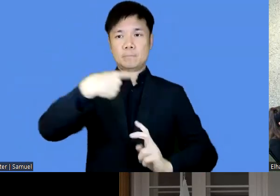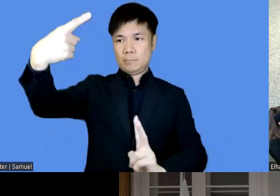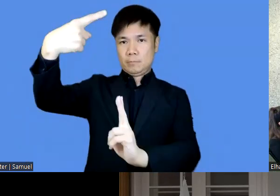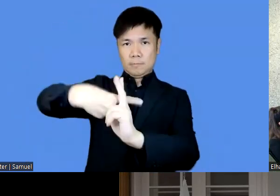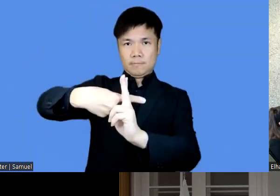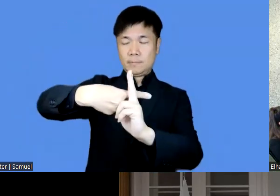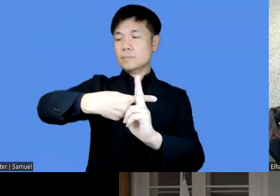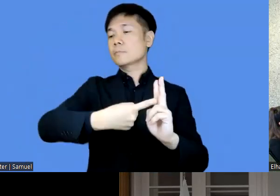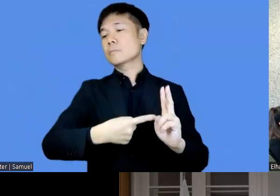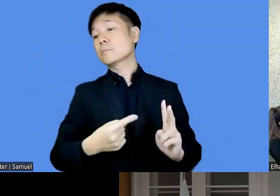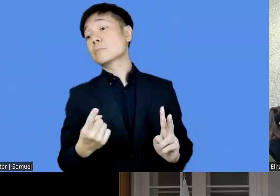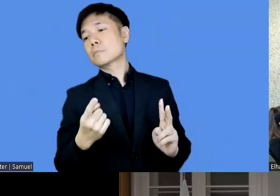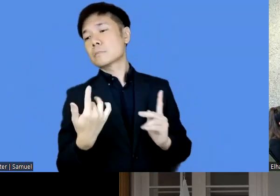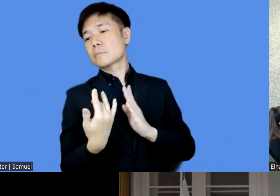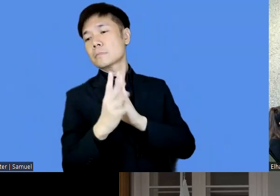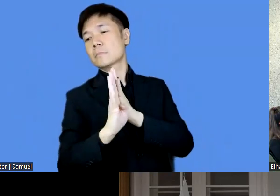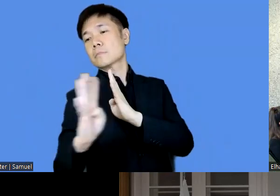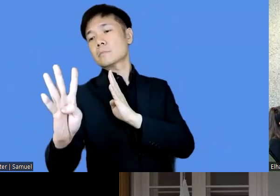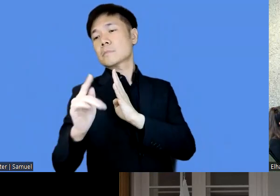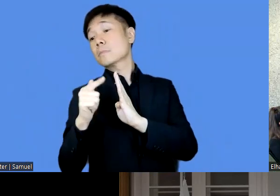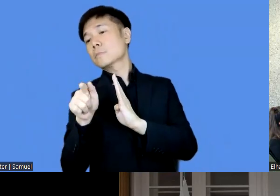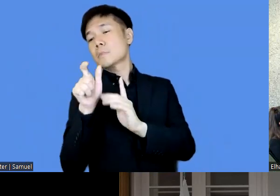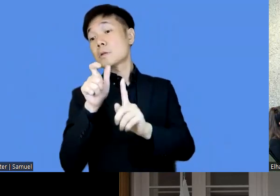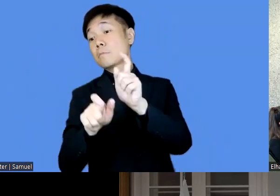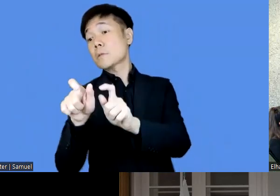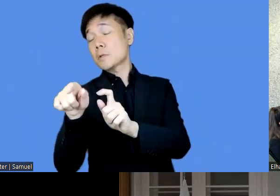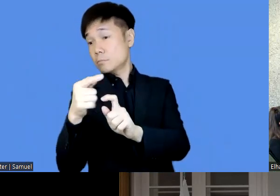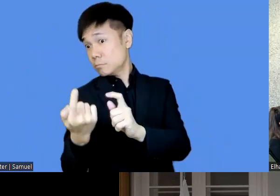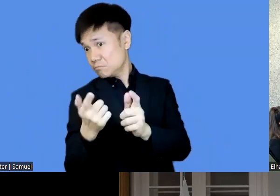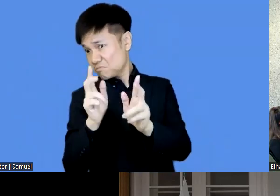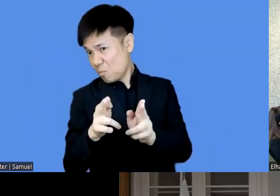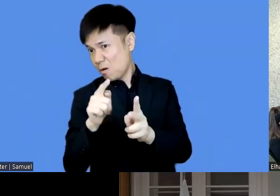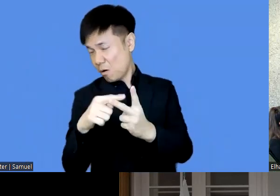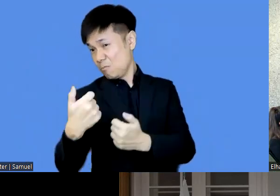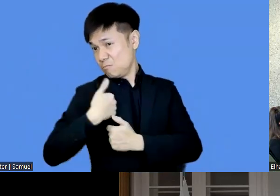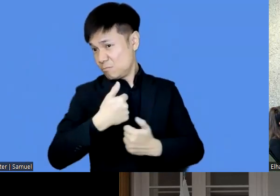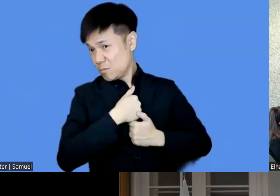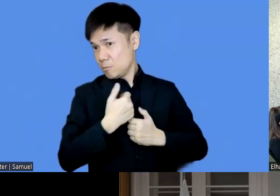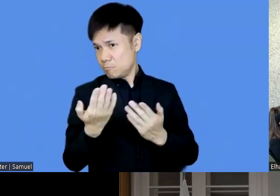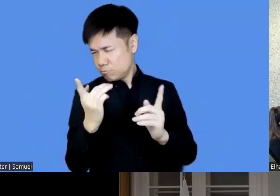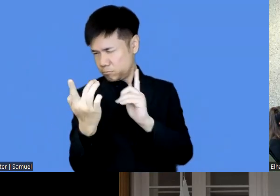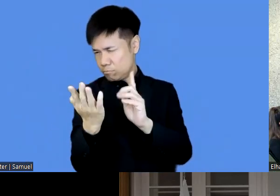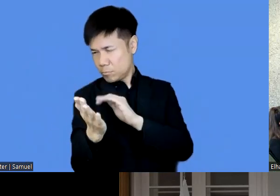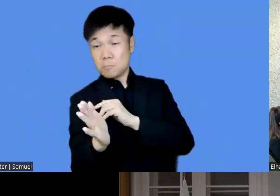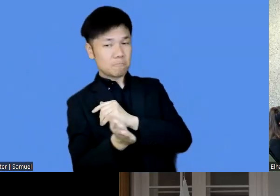All of these I would submit are mainstream issues of international humanitarian law,